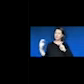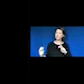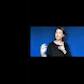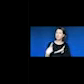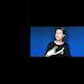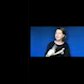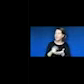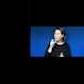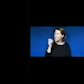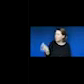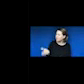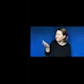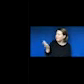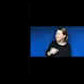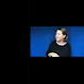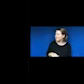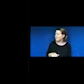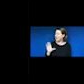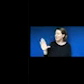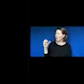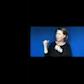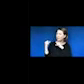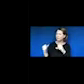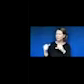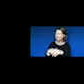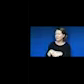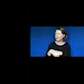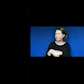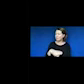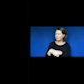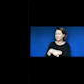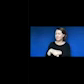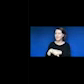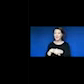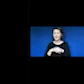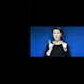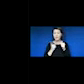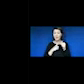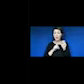bring, what his strengths were and what he could bring to their business in that particular position.